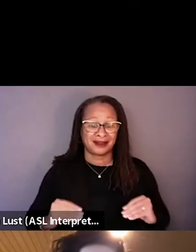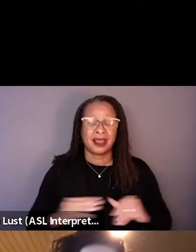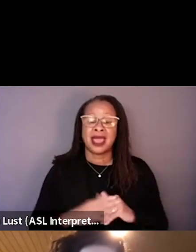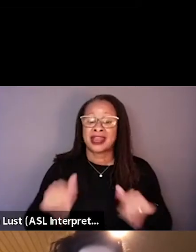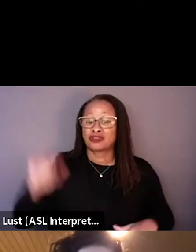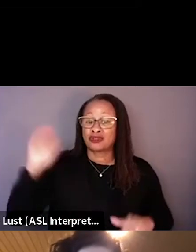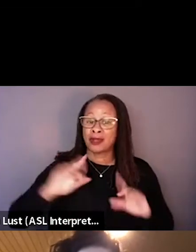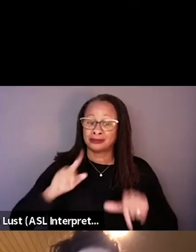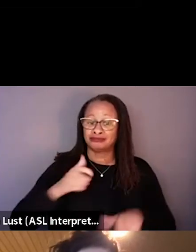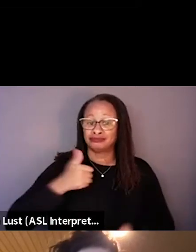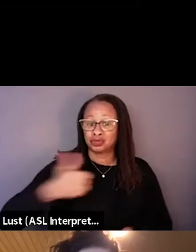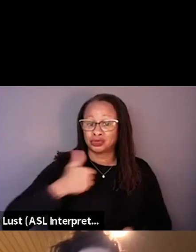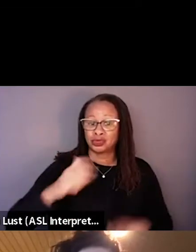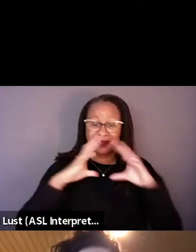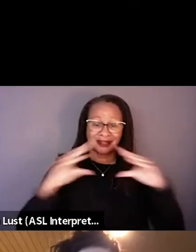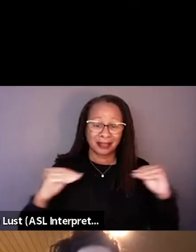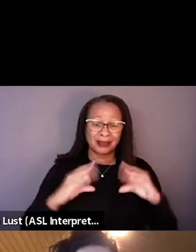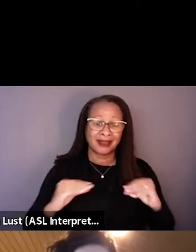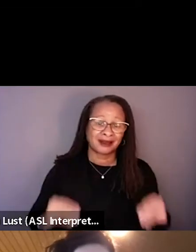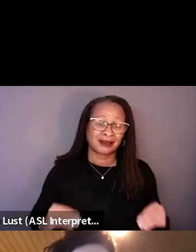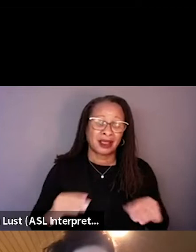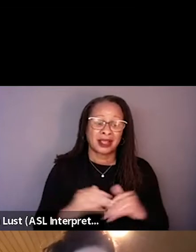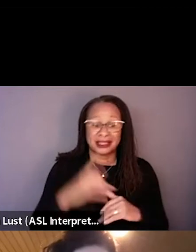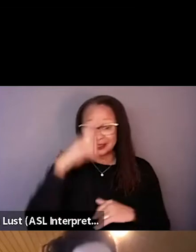in the summers. So when I found out about Sirens,